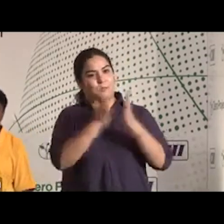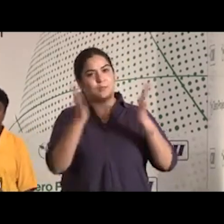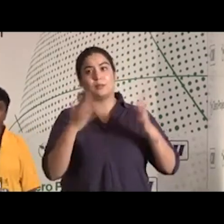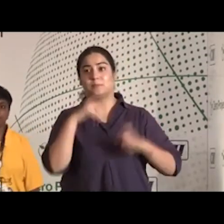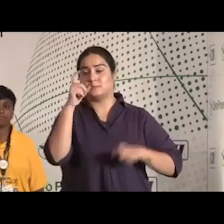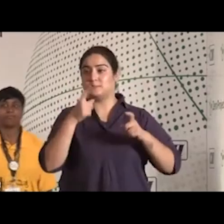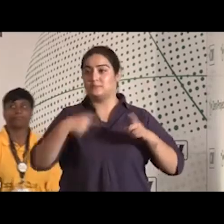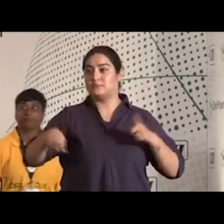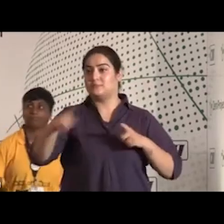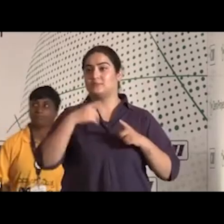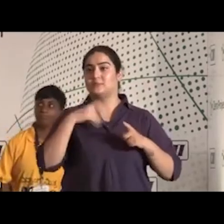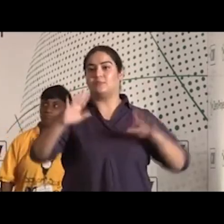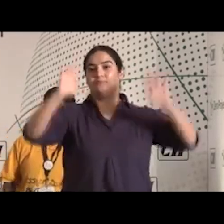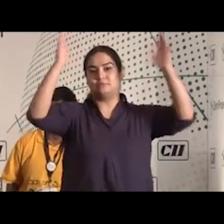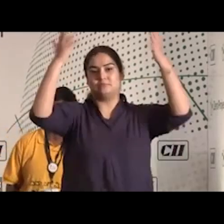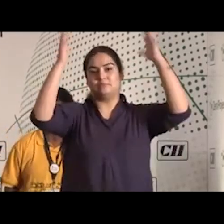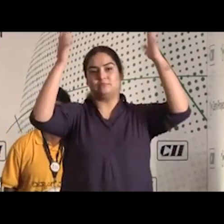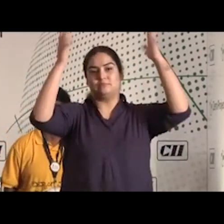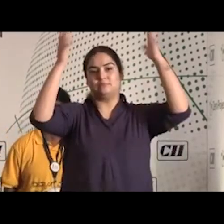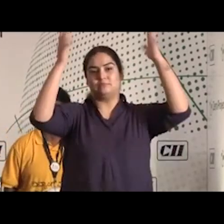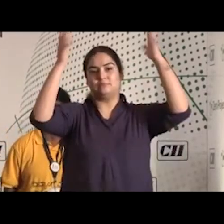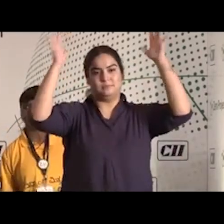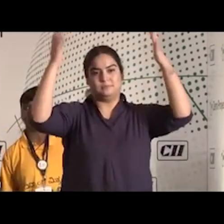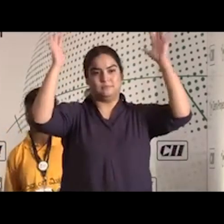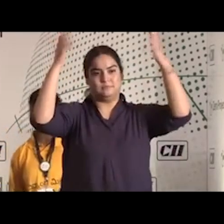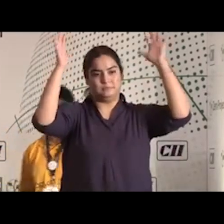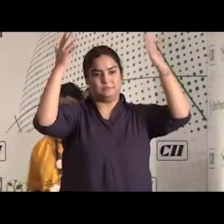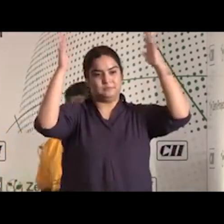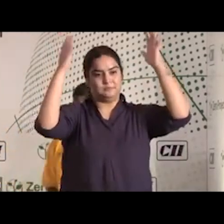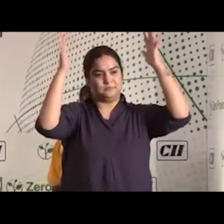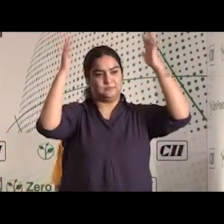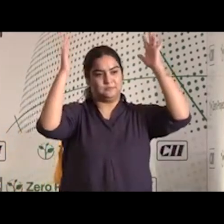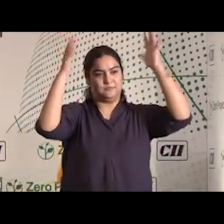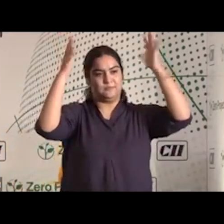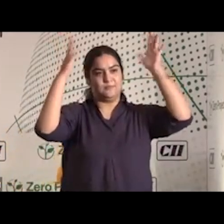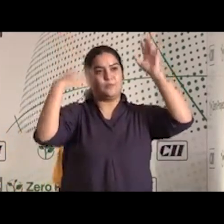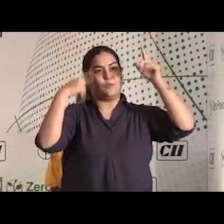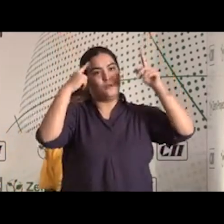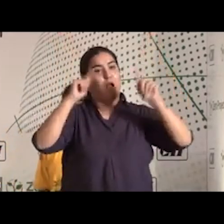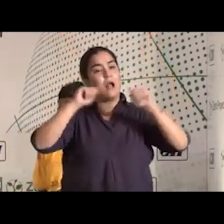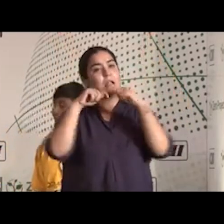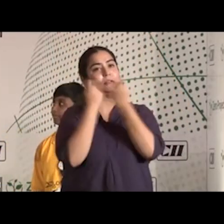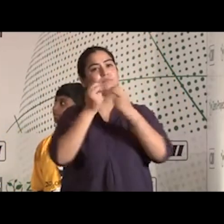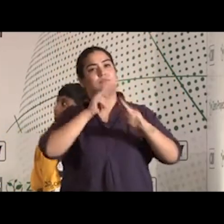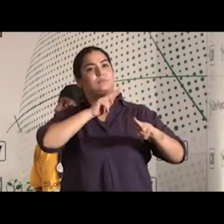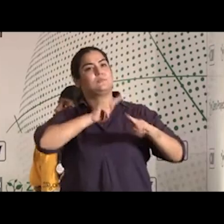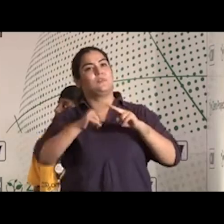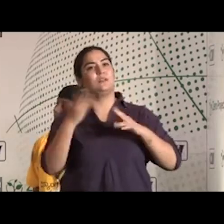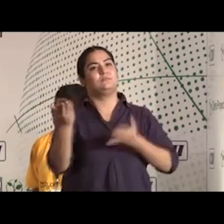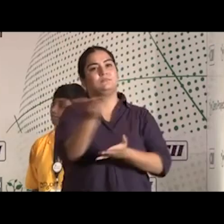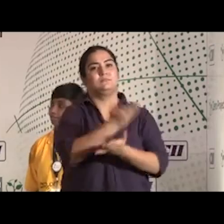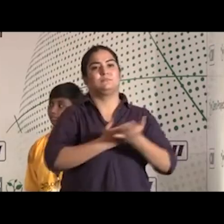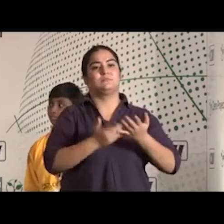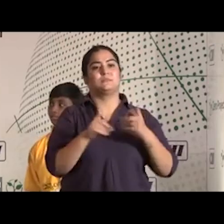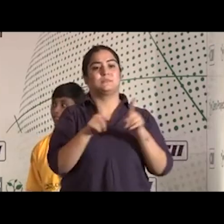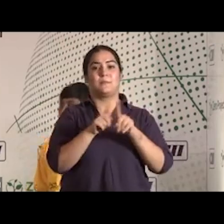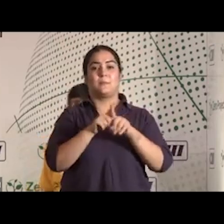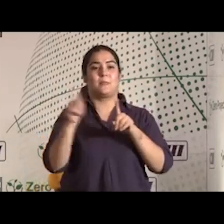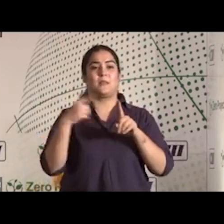to put a huge round of applause to the whole team. To the whole team. It may be the team of zero.